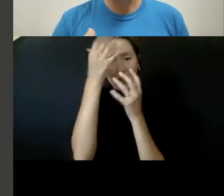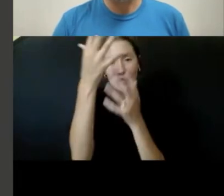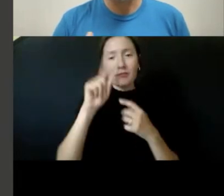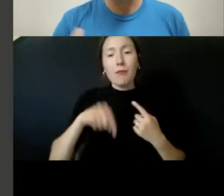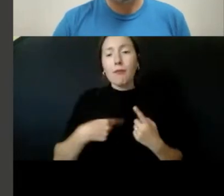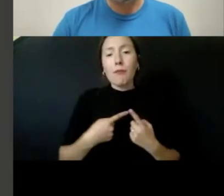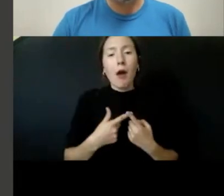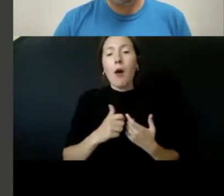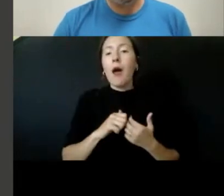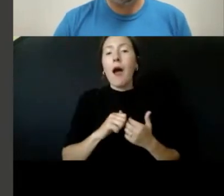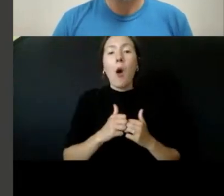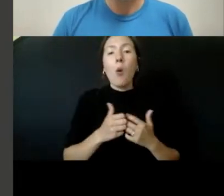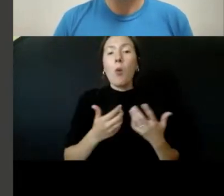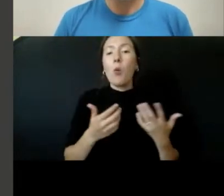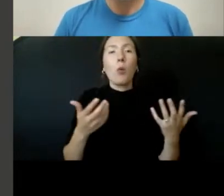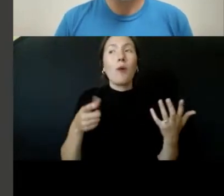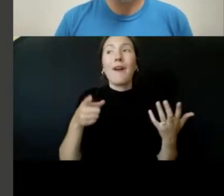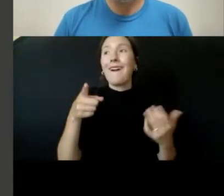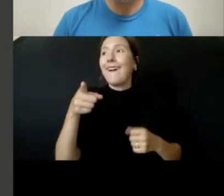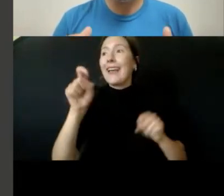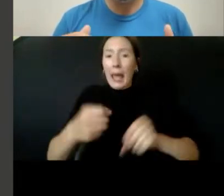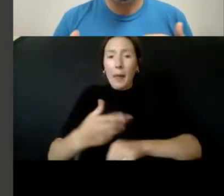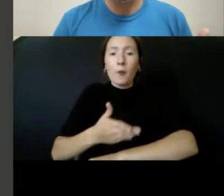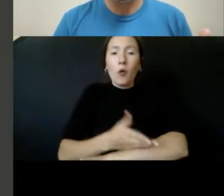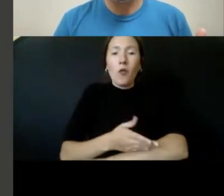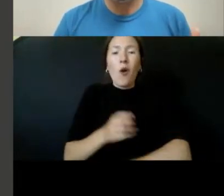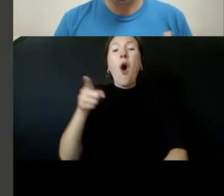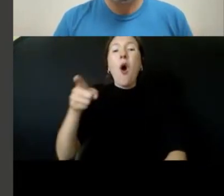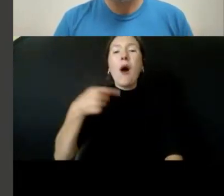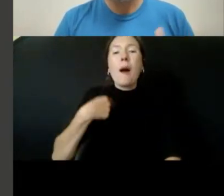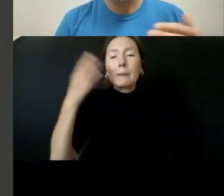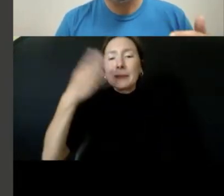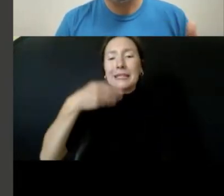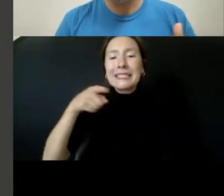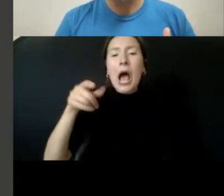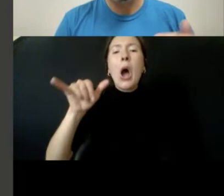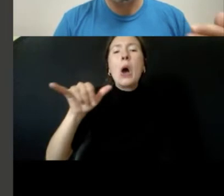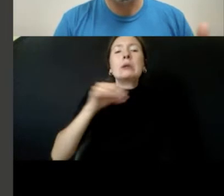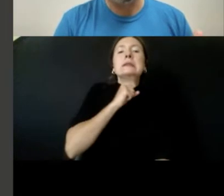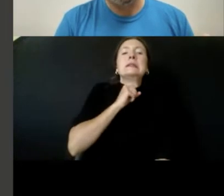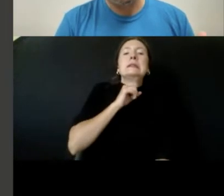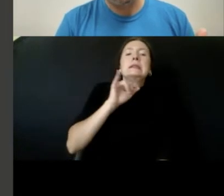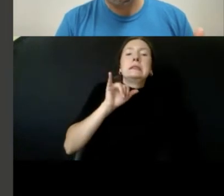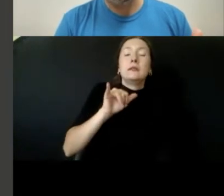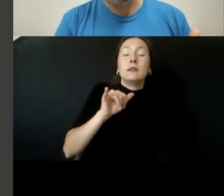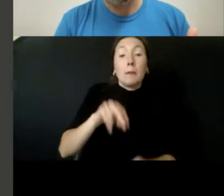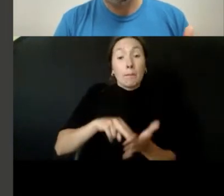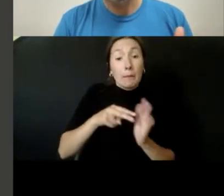you're going to be able to fix that issue but you can at least say i hear you here's what we can do